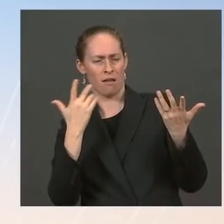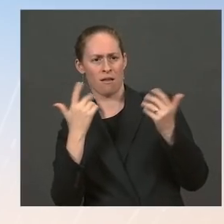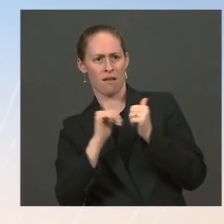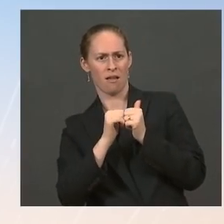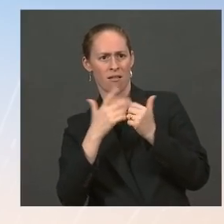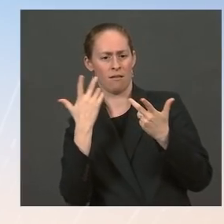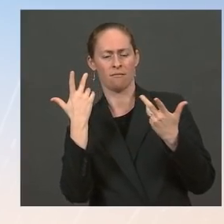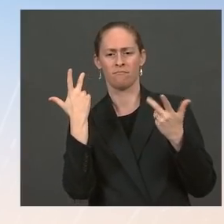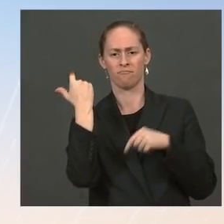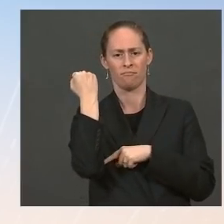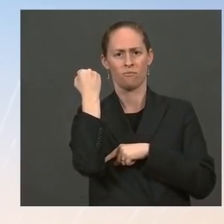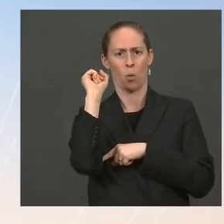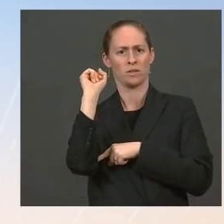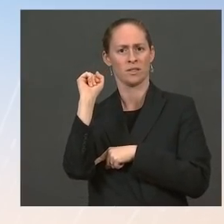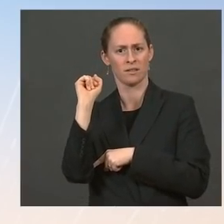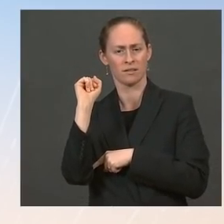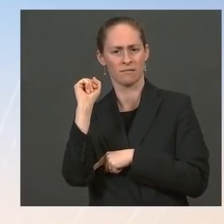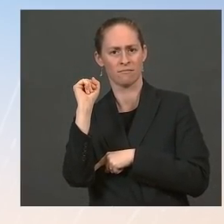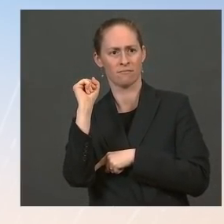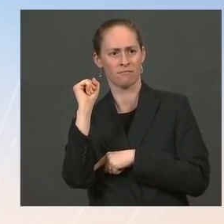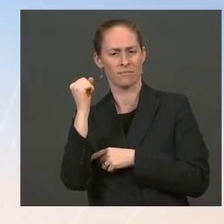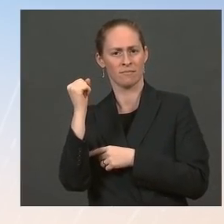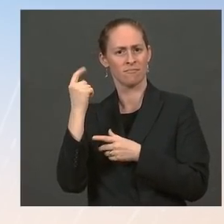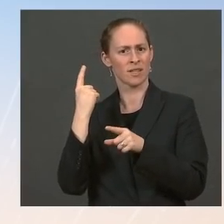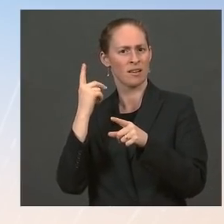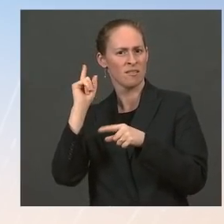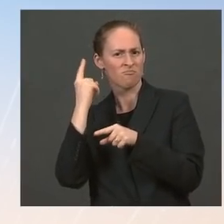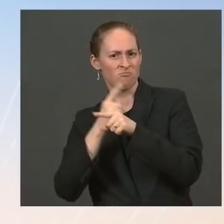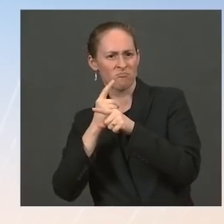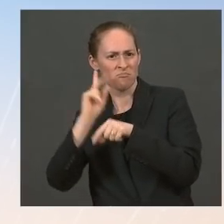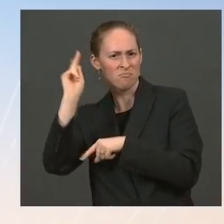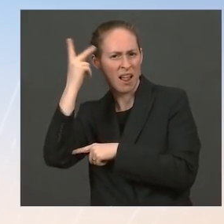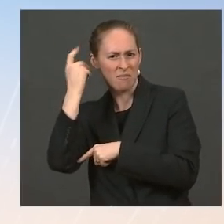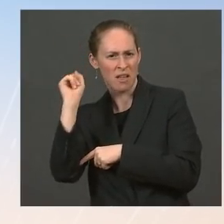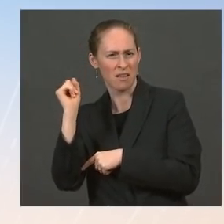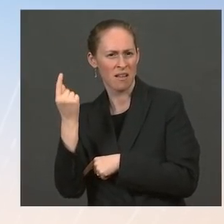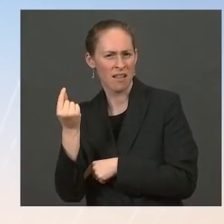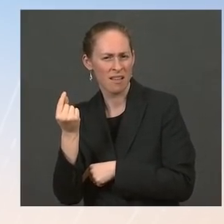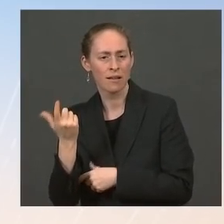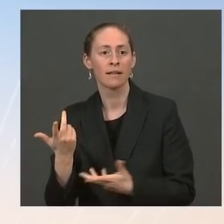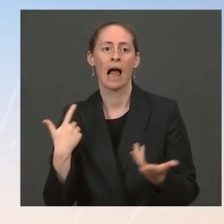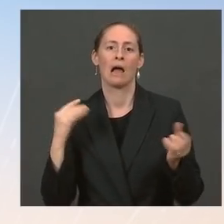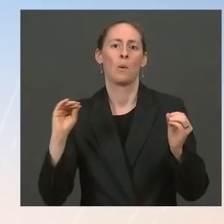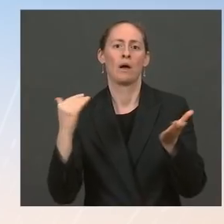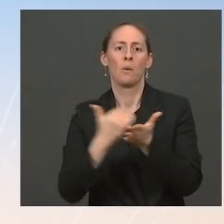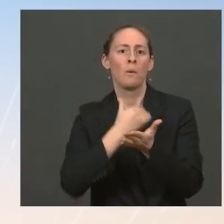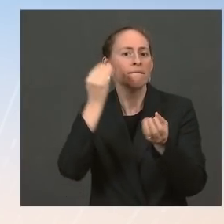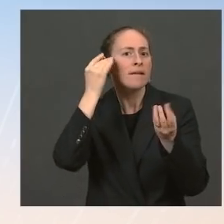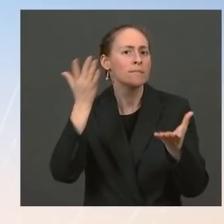I just don't have an update on where it will -- what our presence will be. The Press: And then, does the White House have any reaction